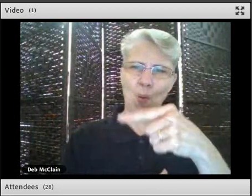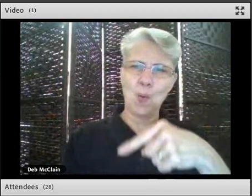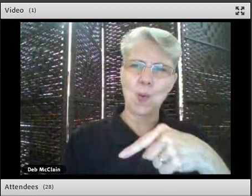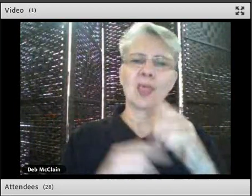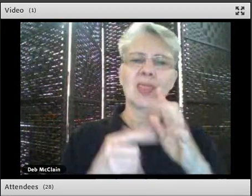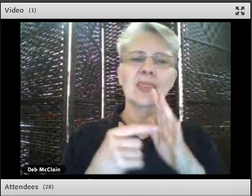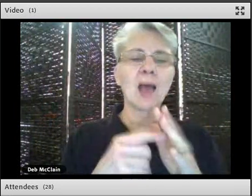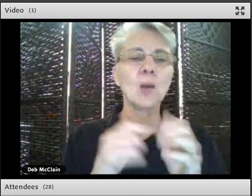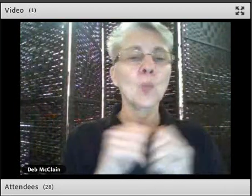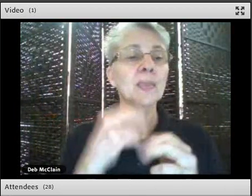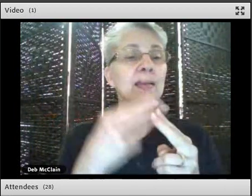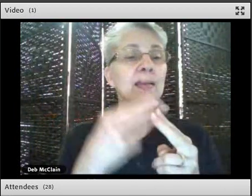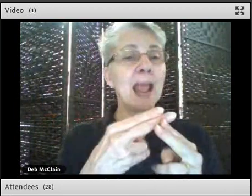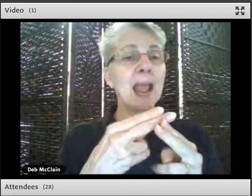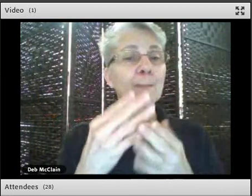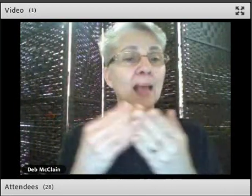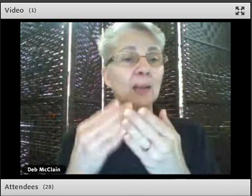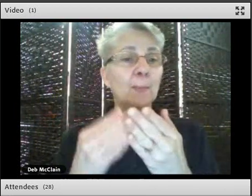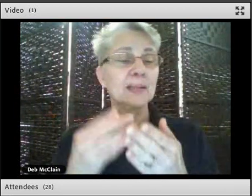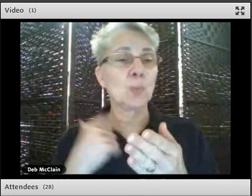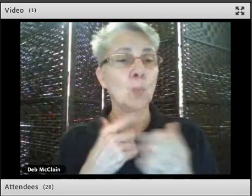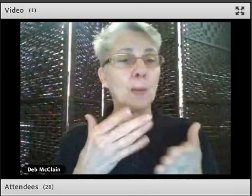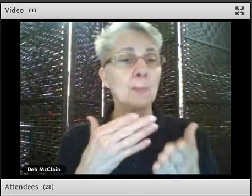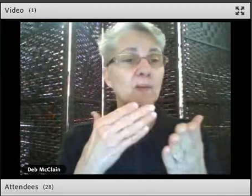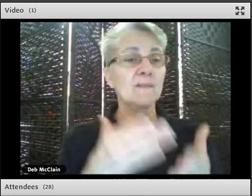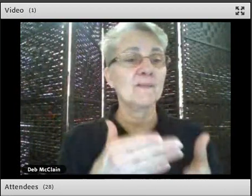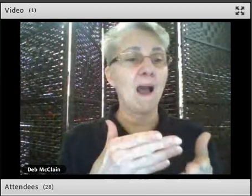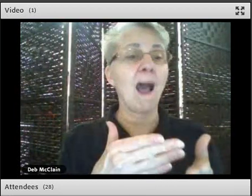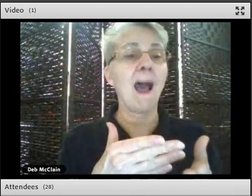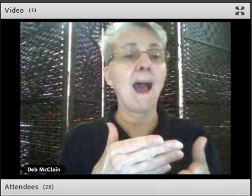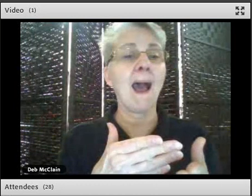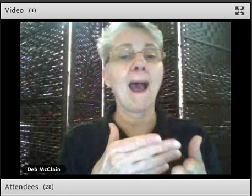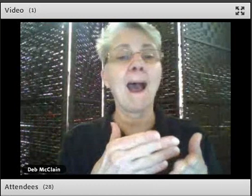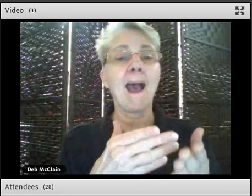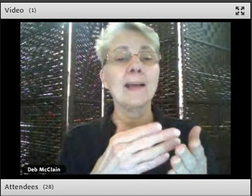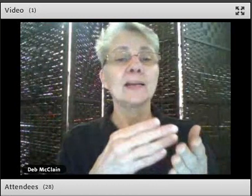then we can also add these relationship designators in subfield E.